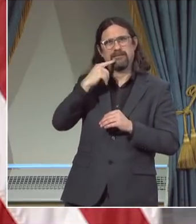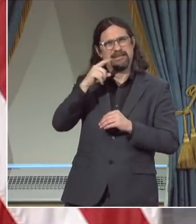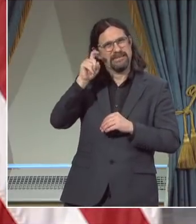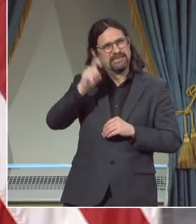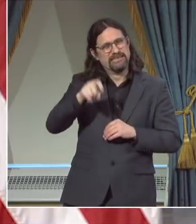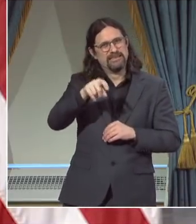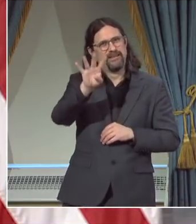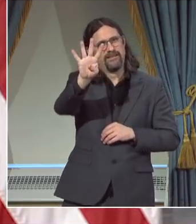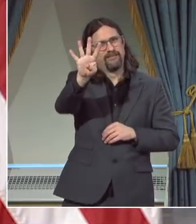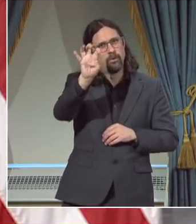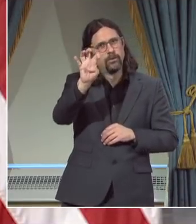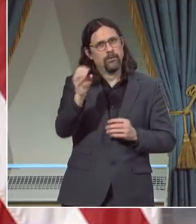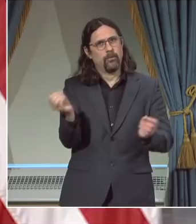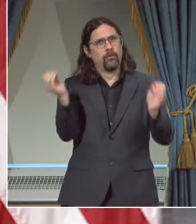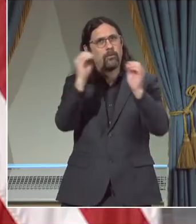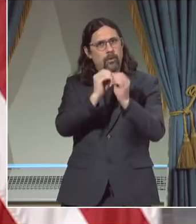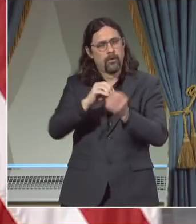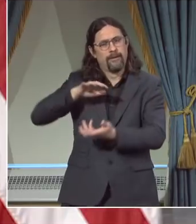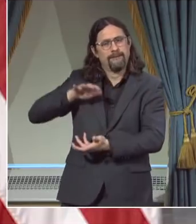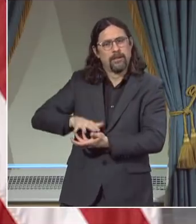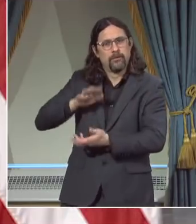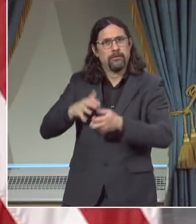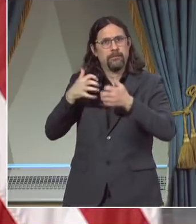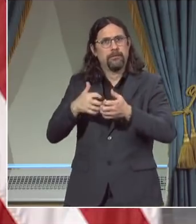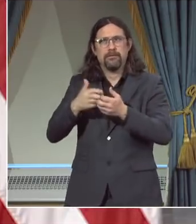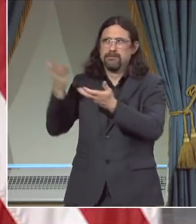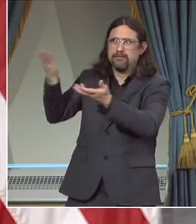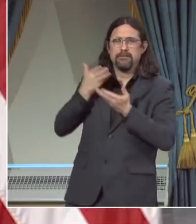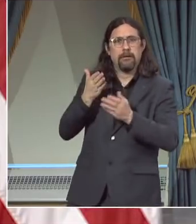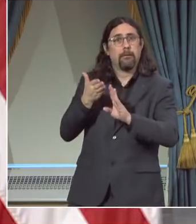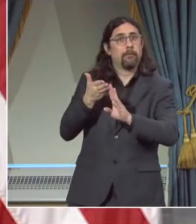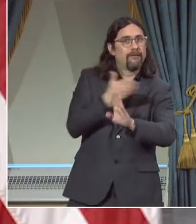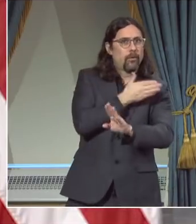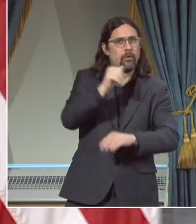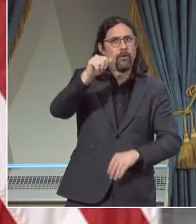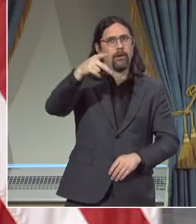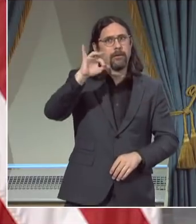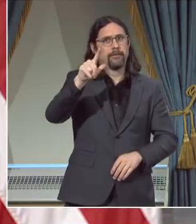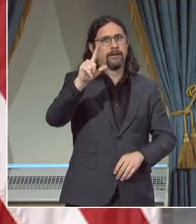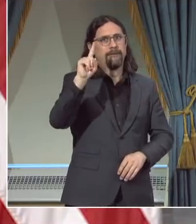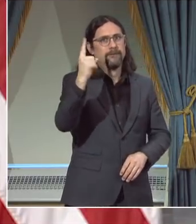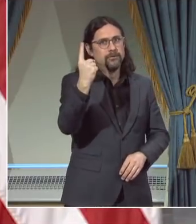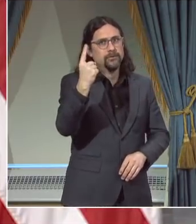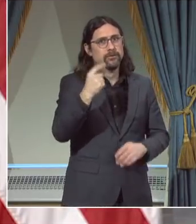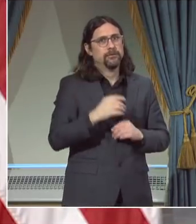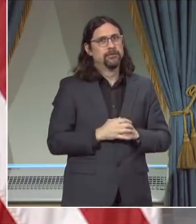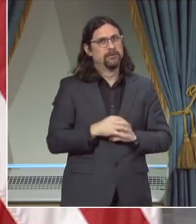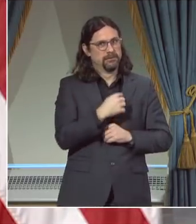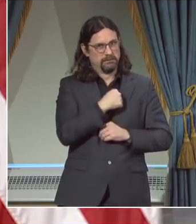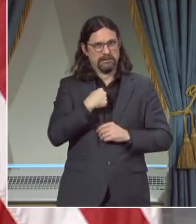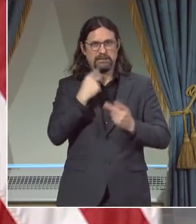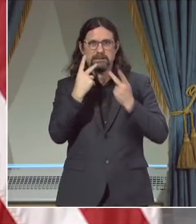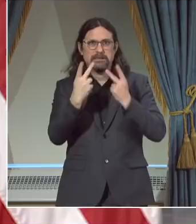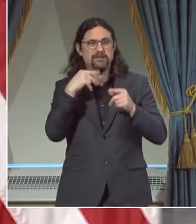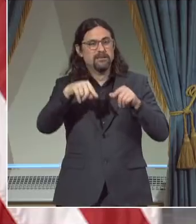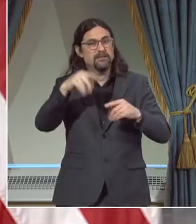VENTILATORS EVEN EALIRER . MY REQUE WSTASTO GET 400 MORE IN BY APRIL 1s BECAUSE WE'VE